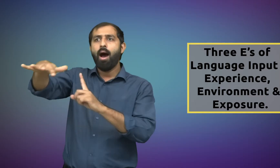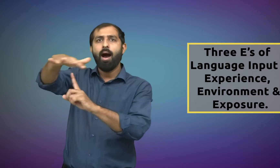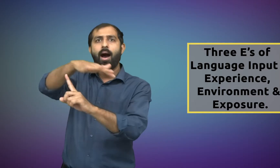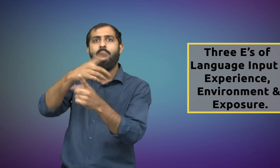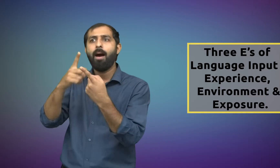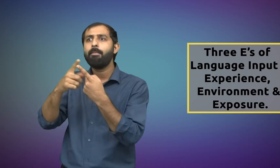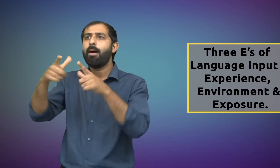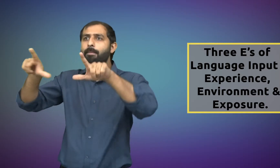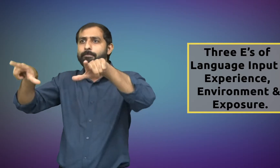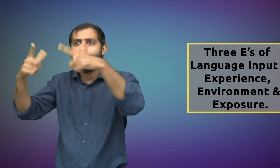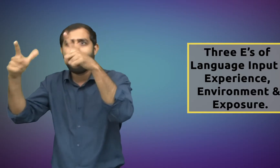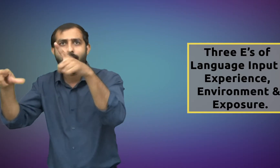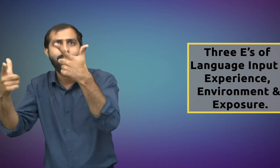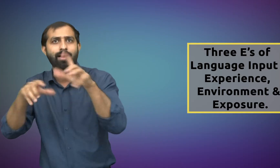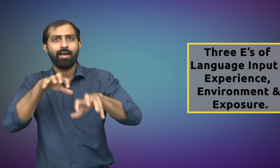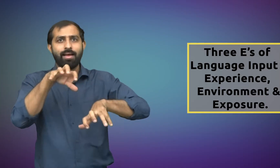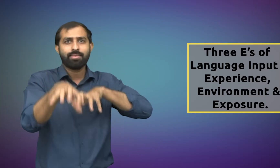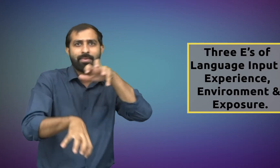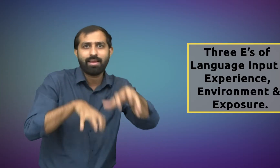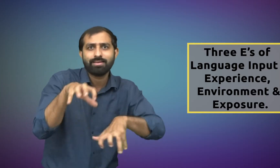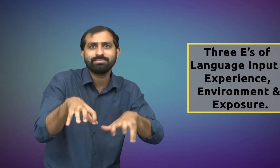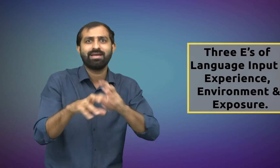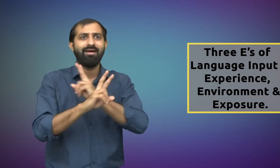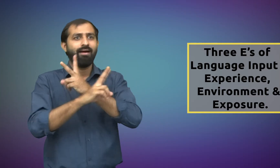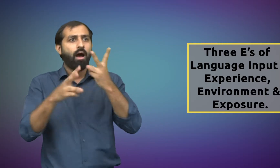Such as tree, animals and so on.